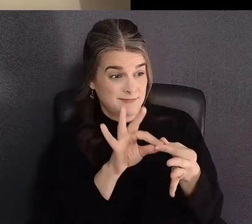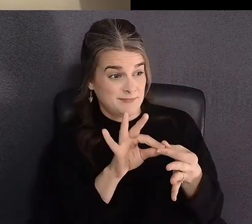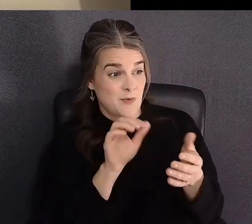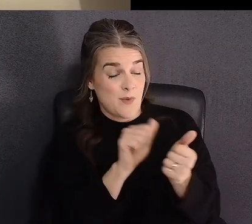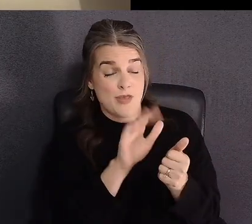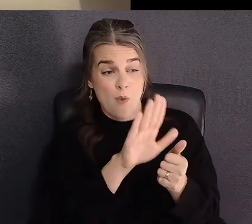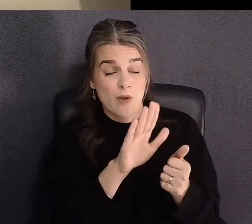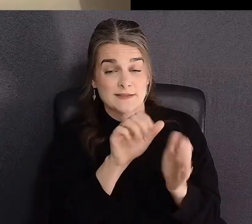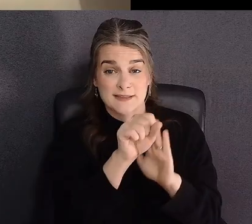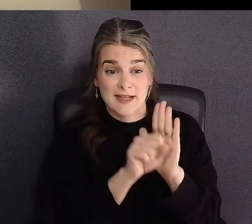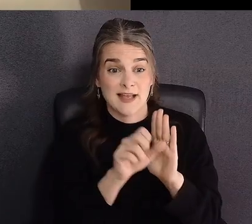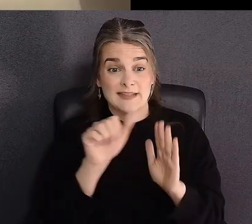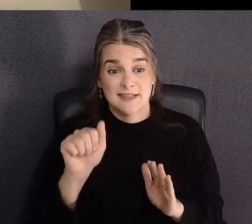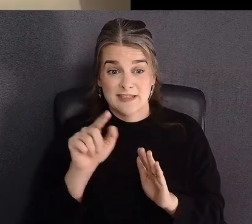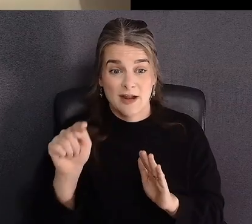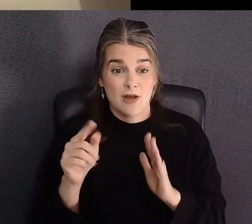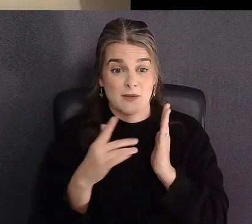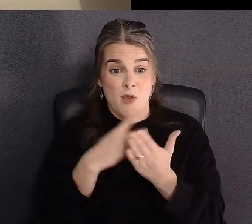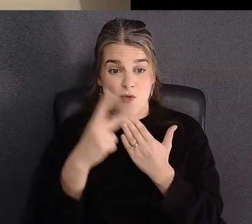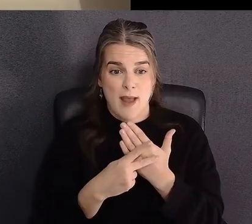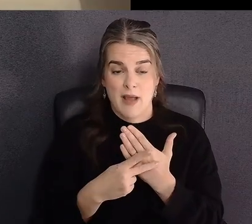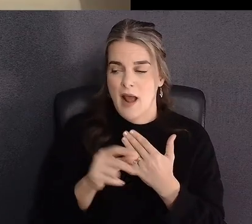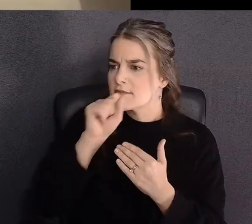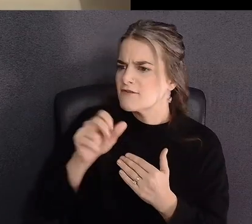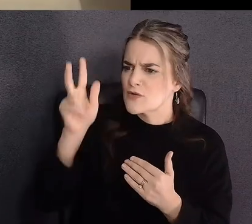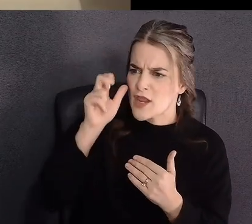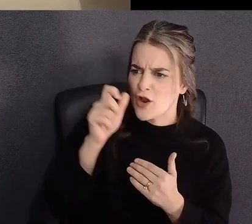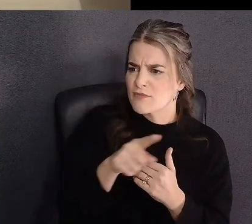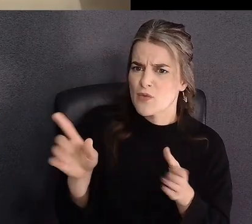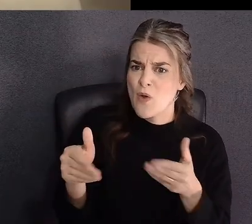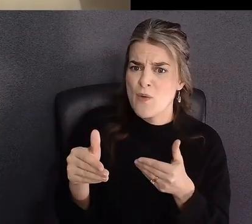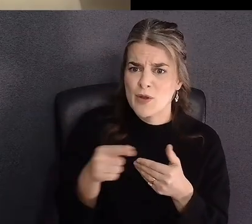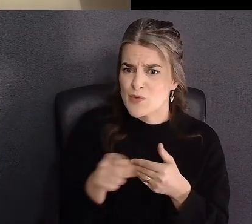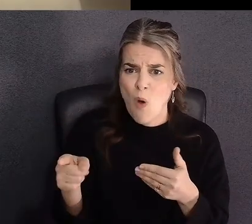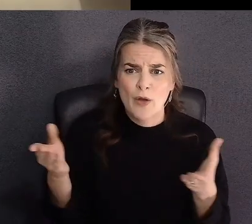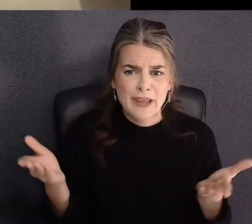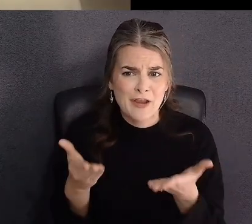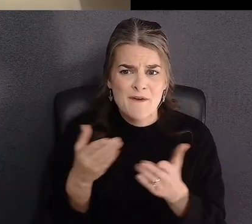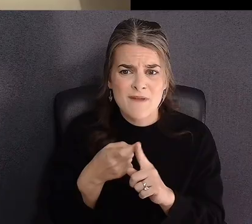I'd actually love to hear maybe who's in the room, what states. Are you all from Pennsylvania? Are you from other states?